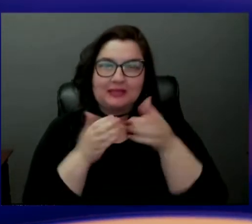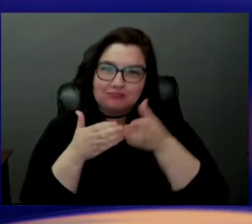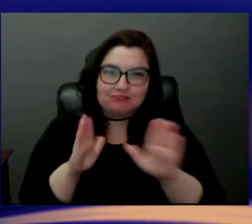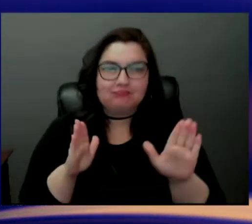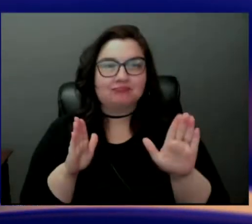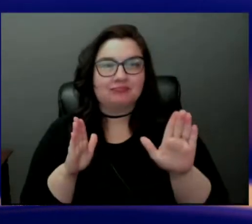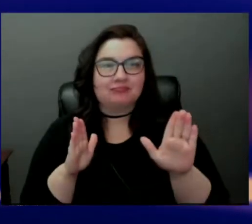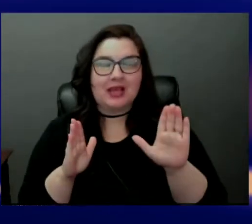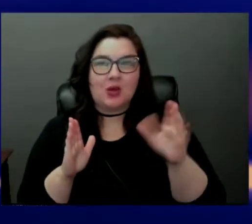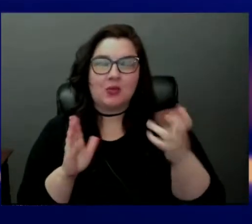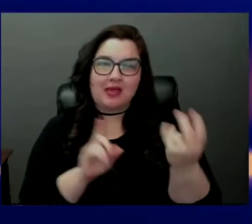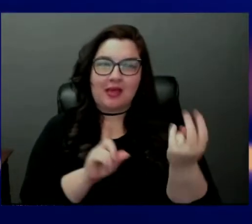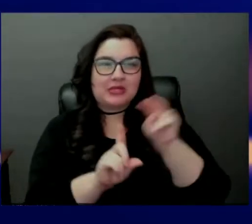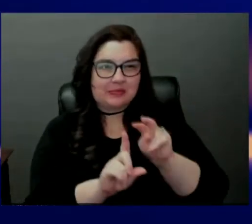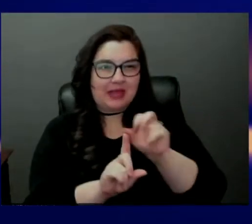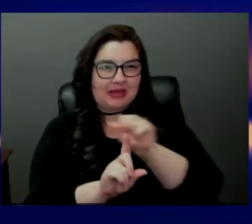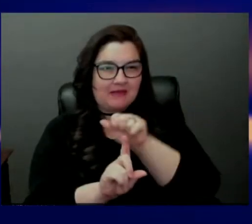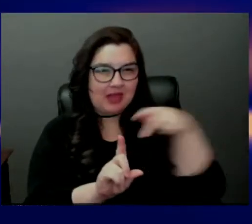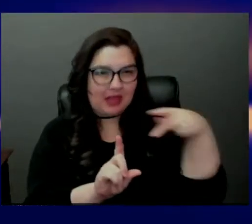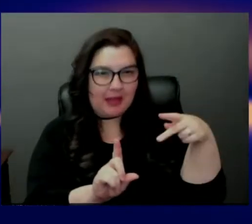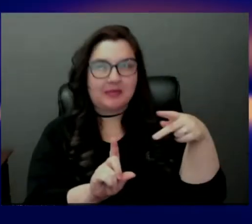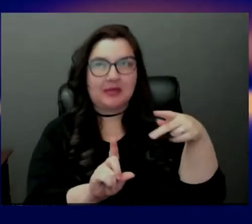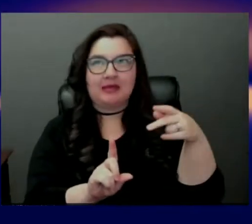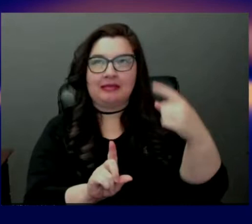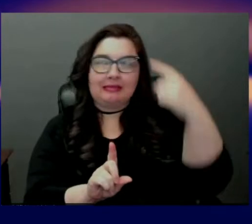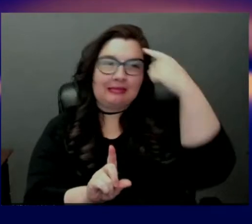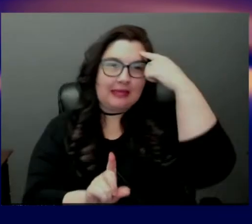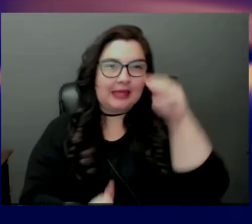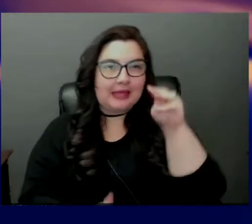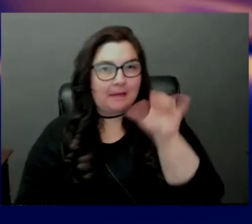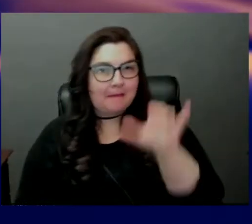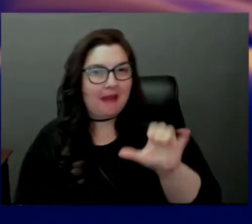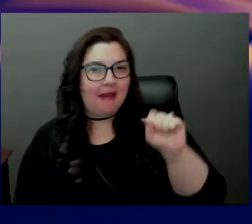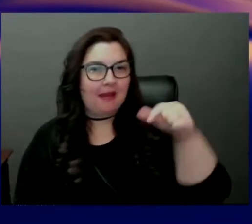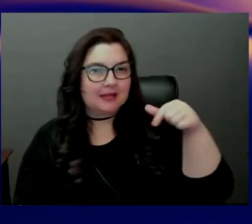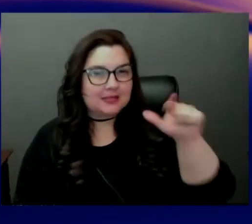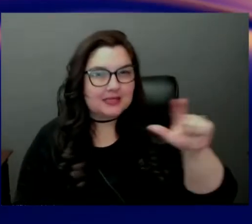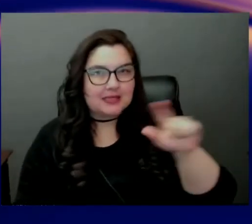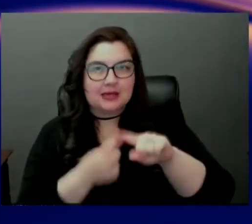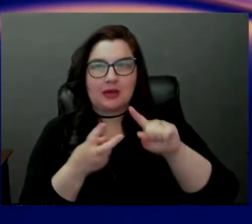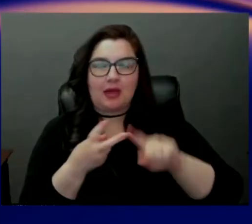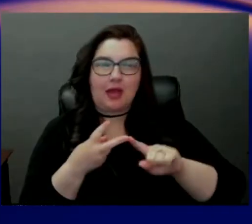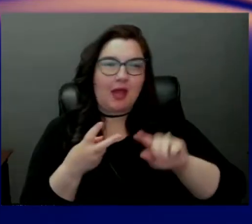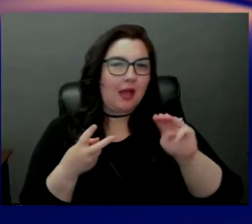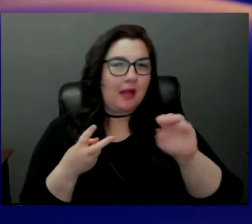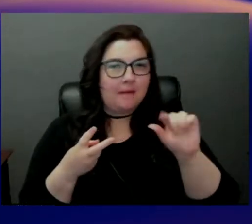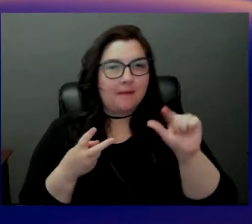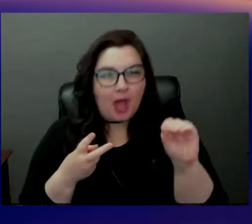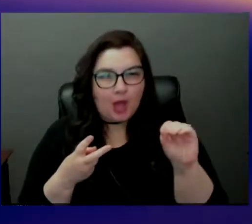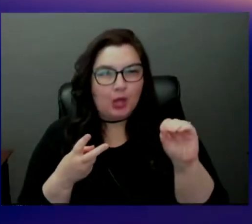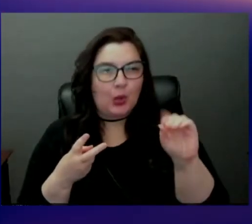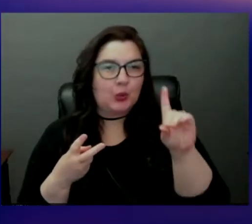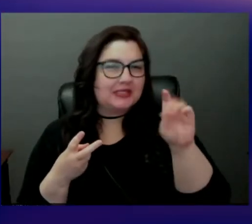So think of my SQL or like Oracle database, MongoDB, Aerospike, Couchbase, or Redis,